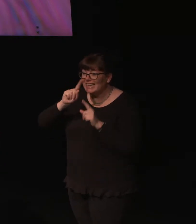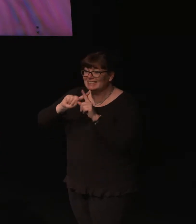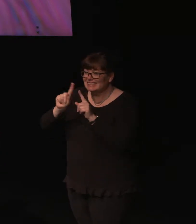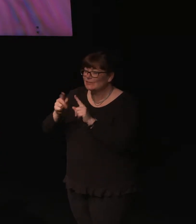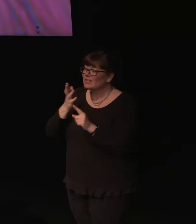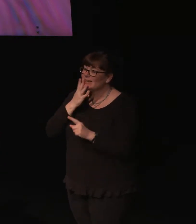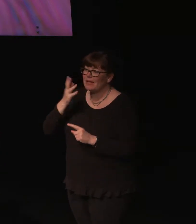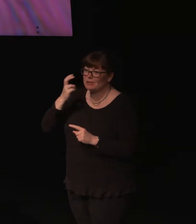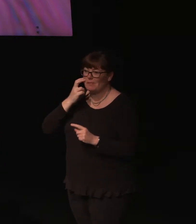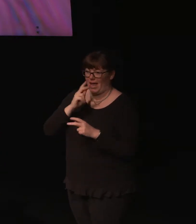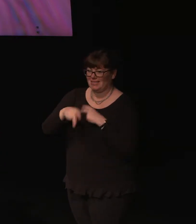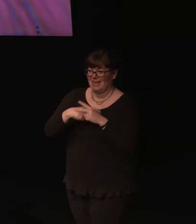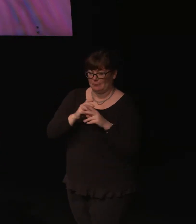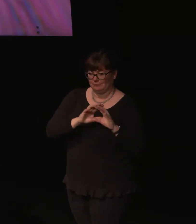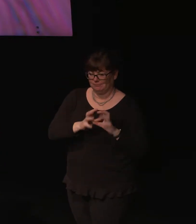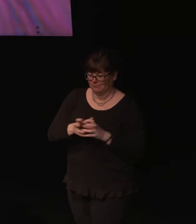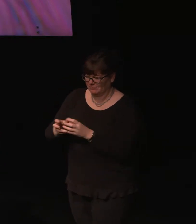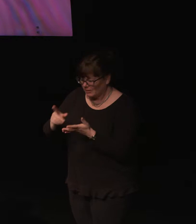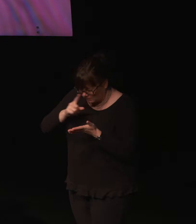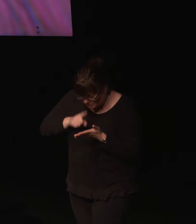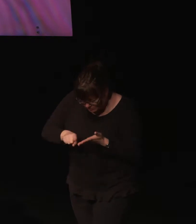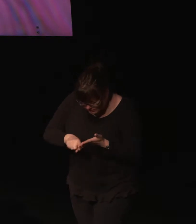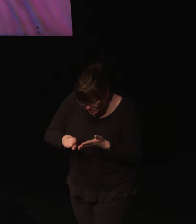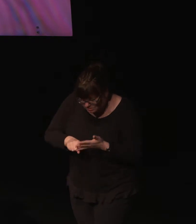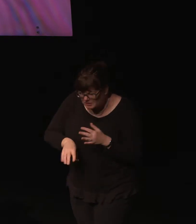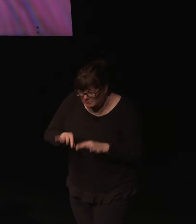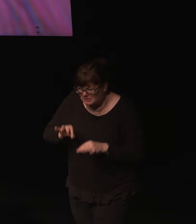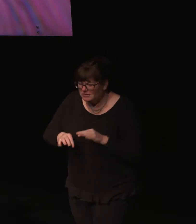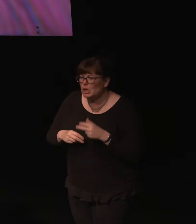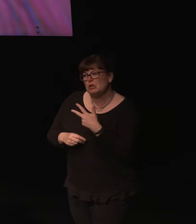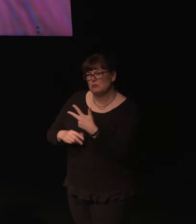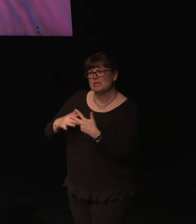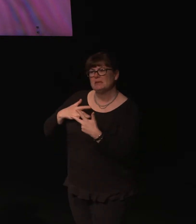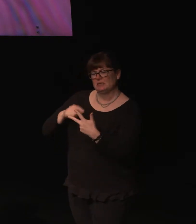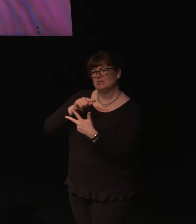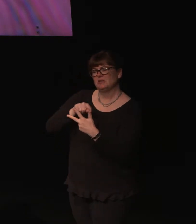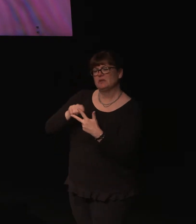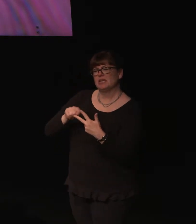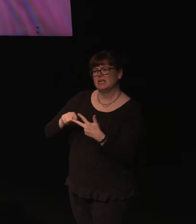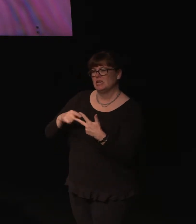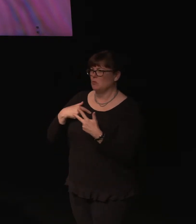Because we saw in the research there are three that are normally all around and everything. We wanted to support ten of them.